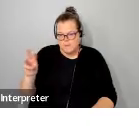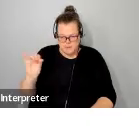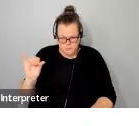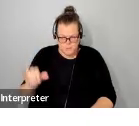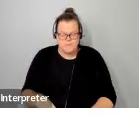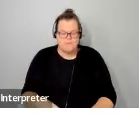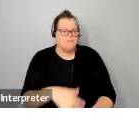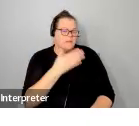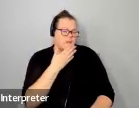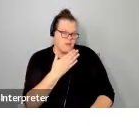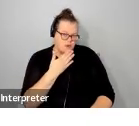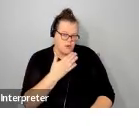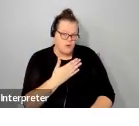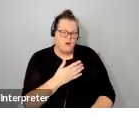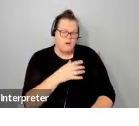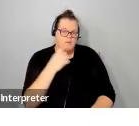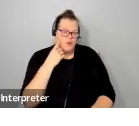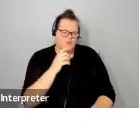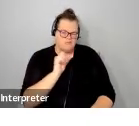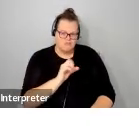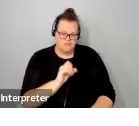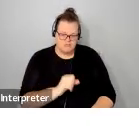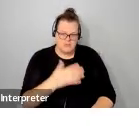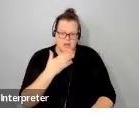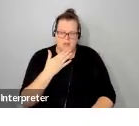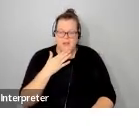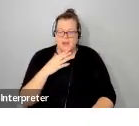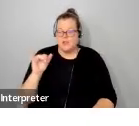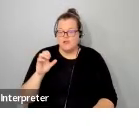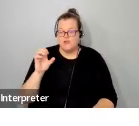Thank you Ellen for for listing those out and thank you Jackie for tracking down.